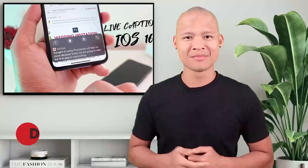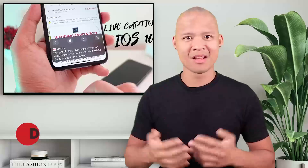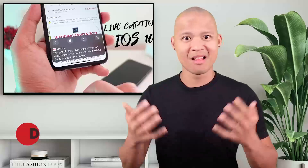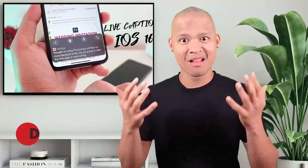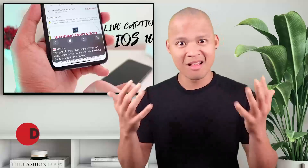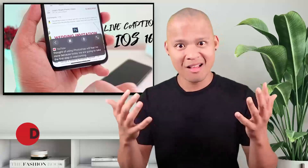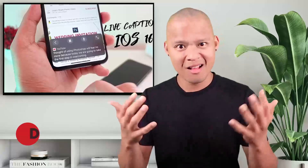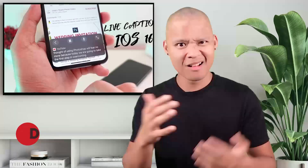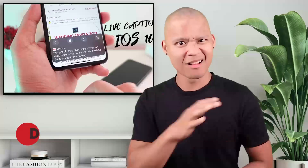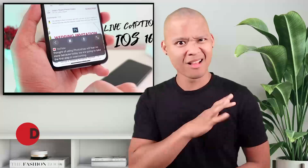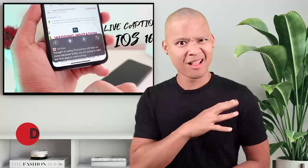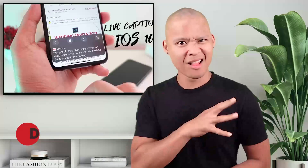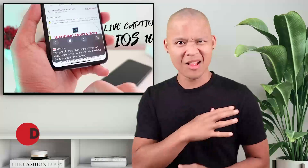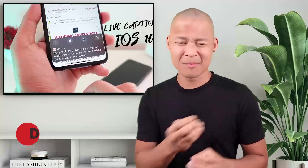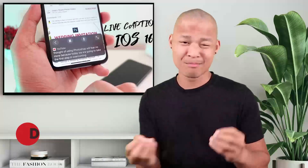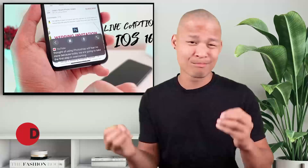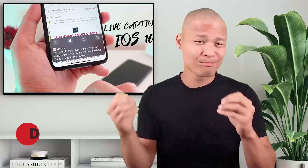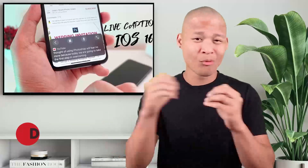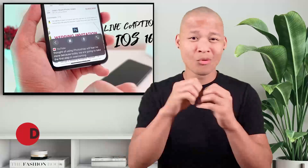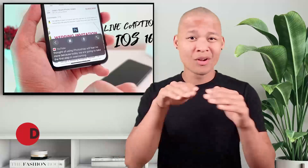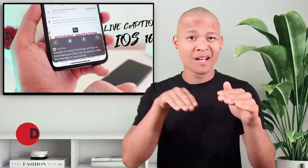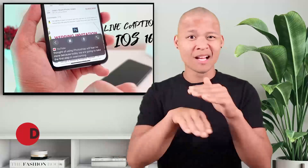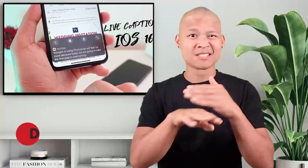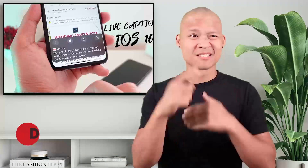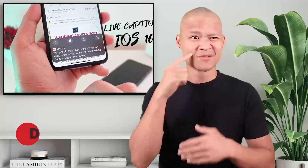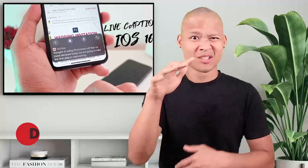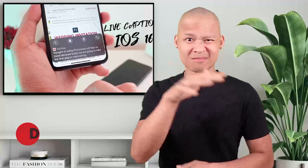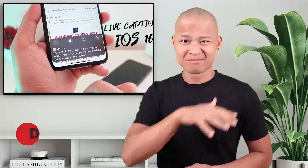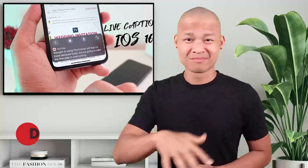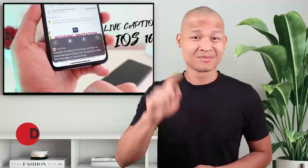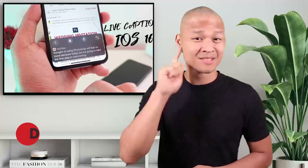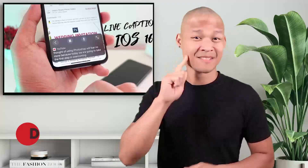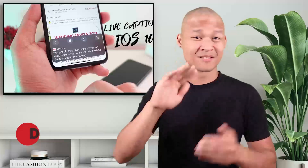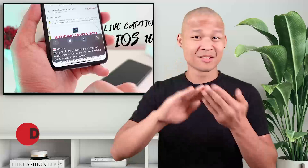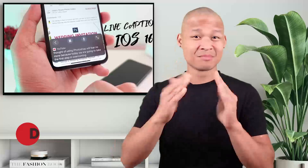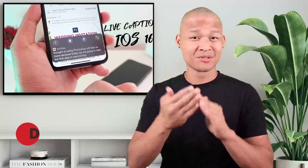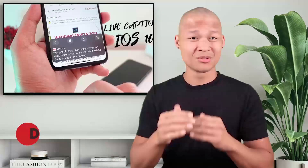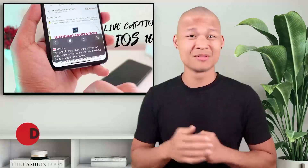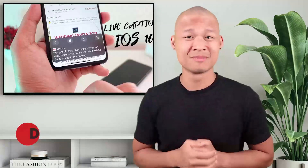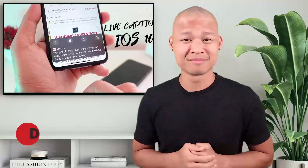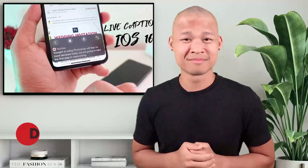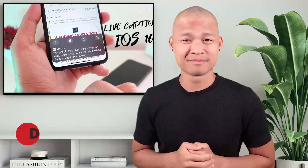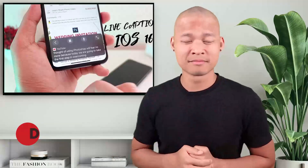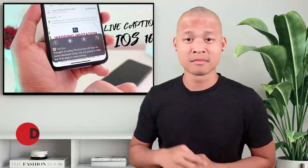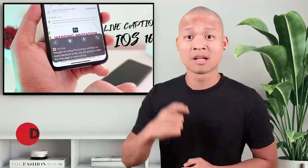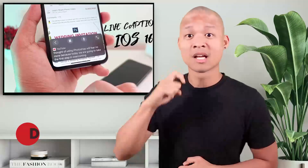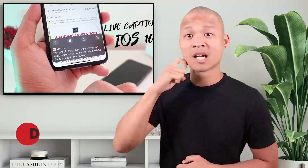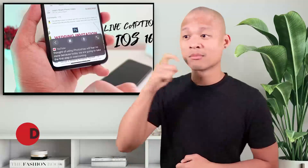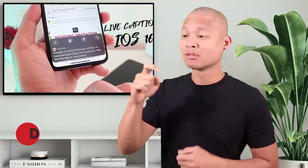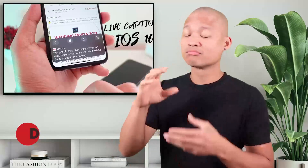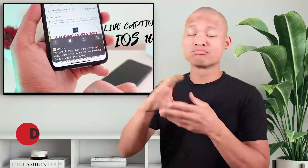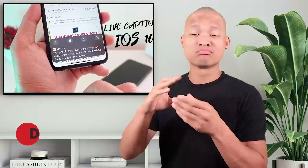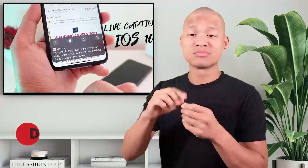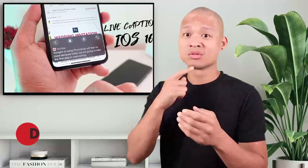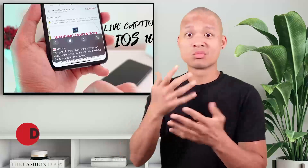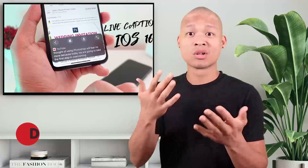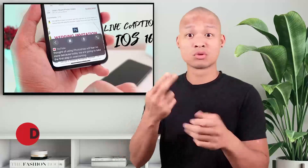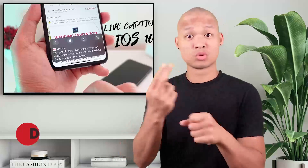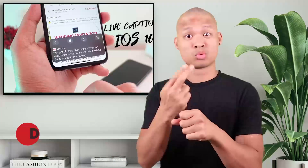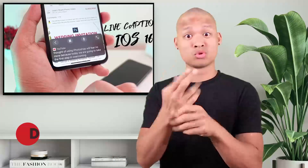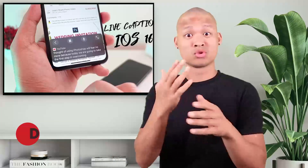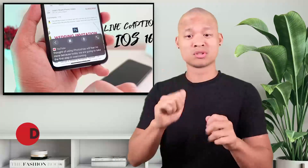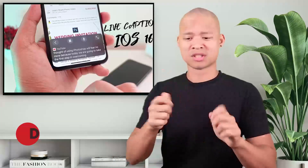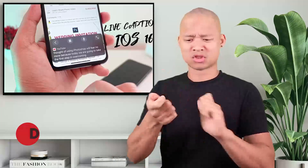[Jordan]: More access for the Deaf community! Apple says users can